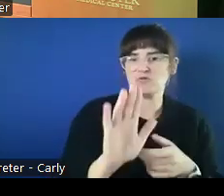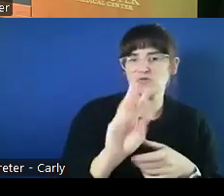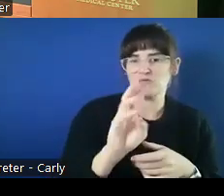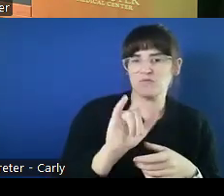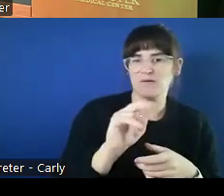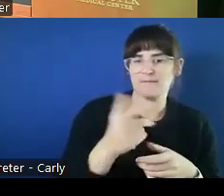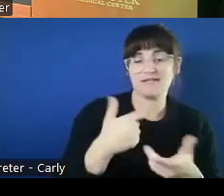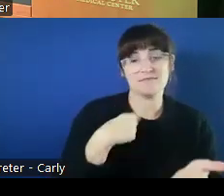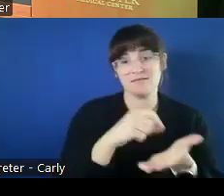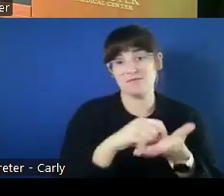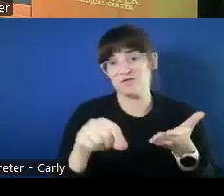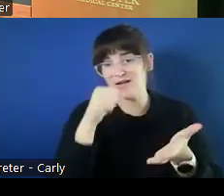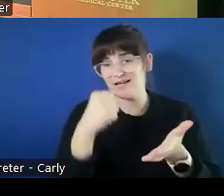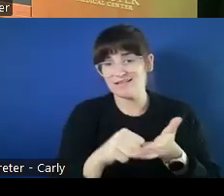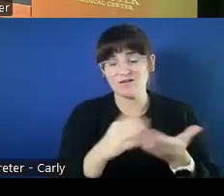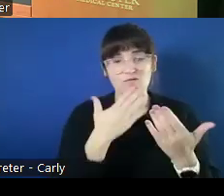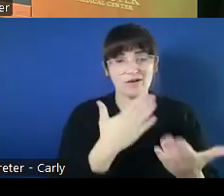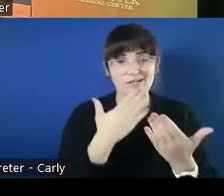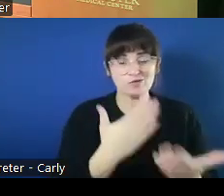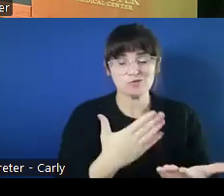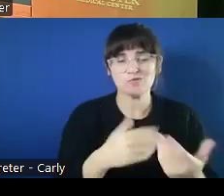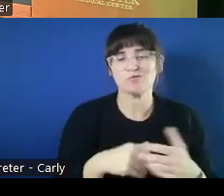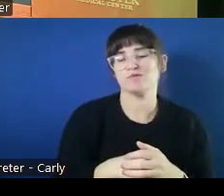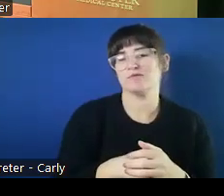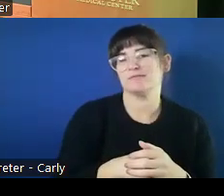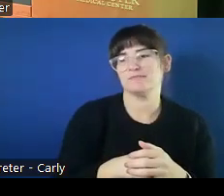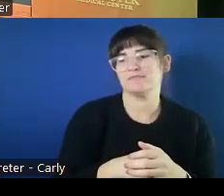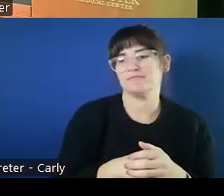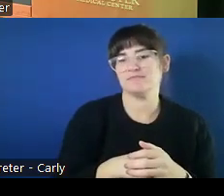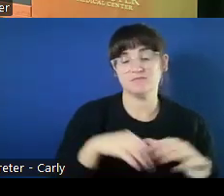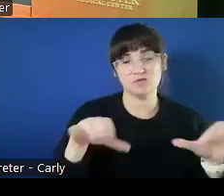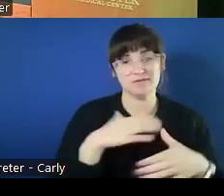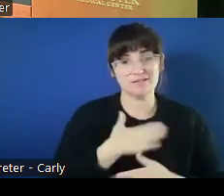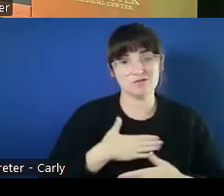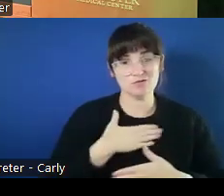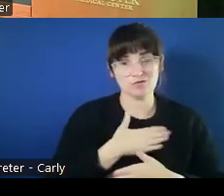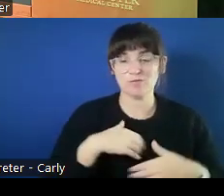a letter of gratitude to someone uh performing an enjoyable or meaningful activity performing